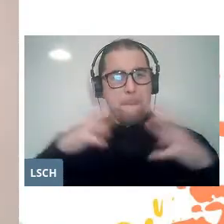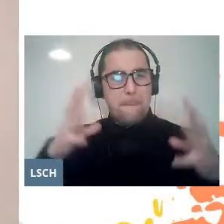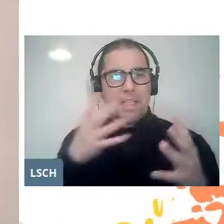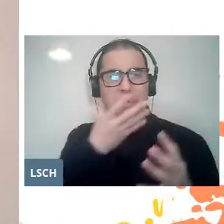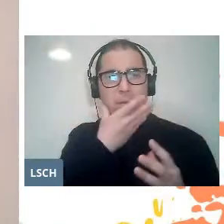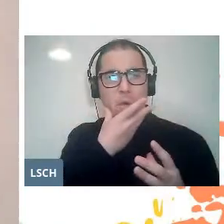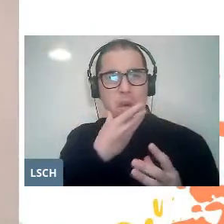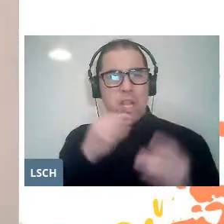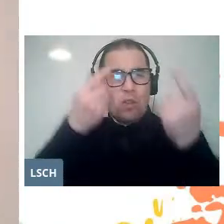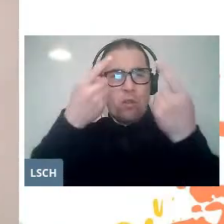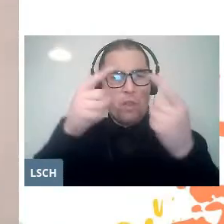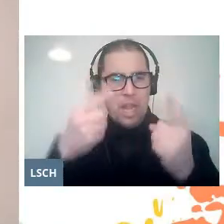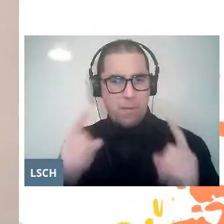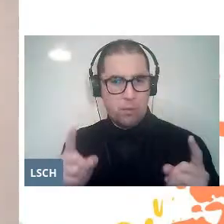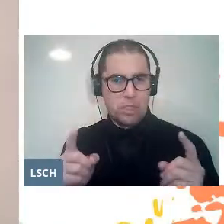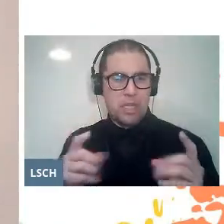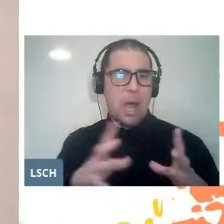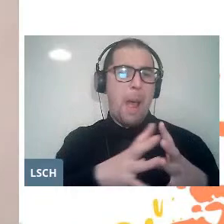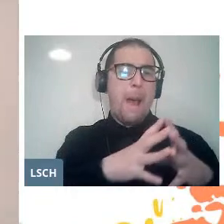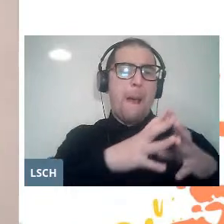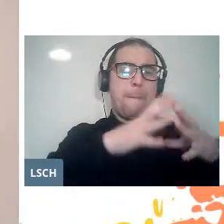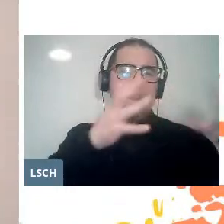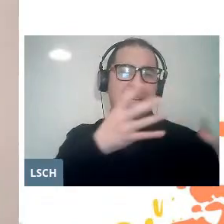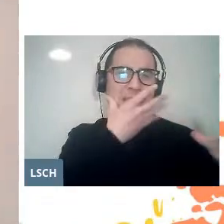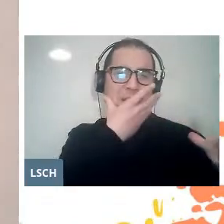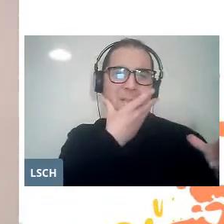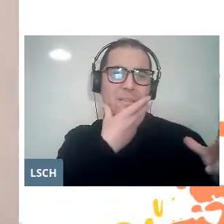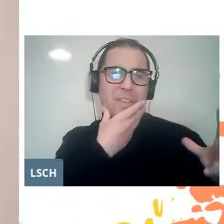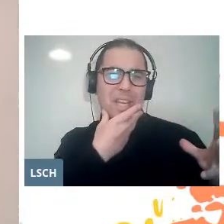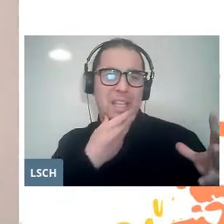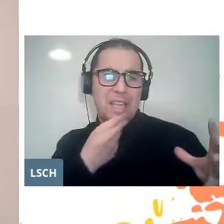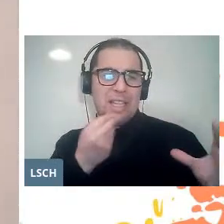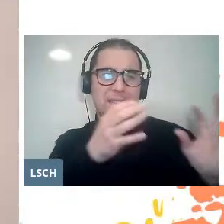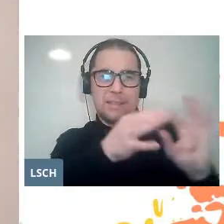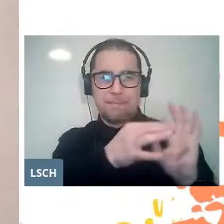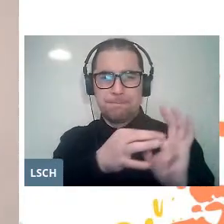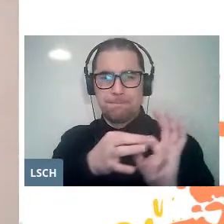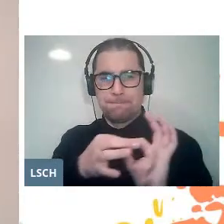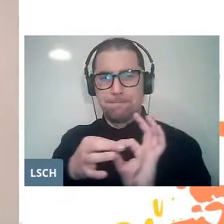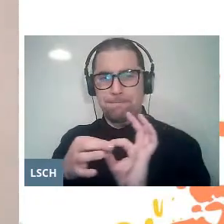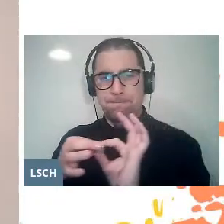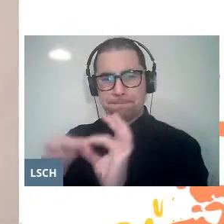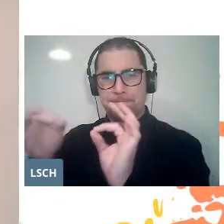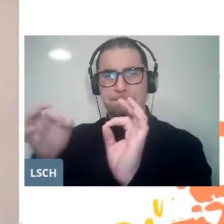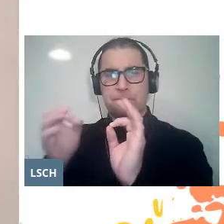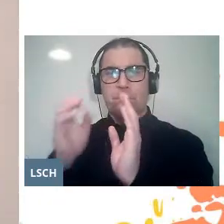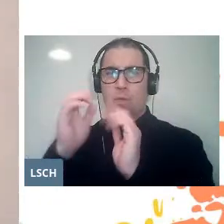The greatest beauty is achieved in the bosom of a perfectly,